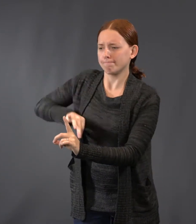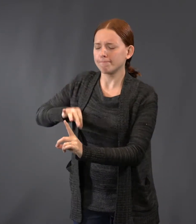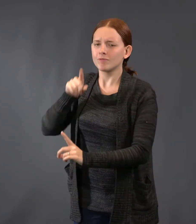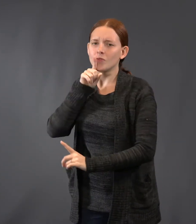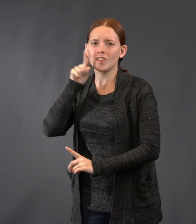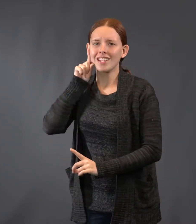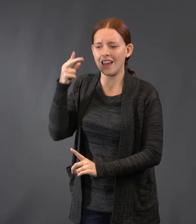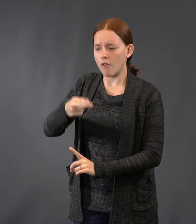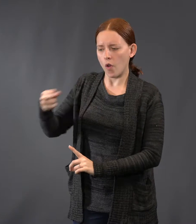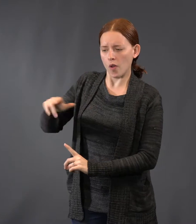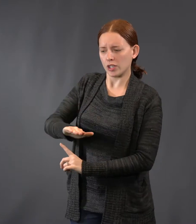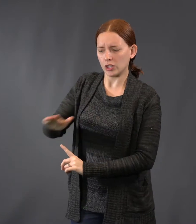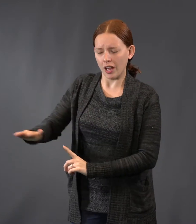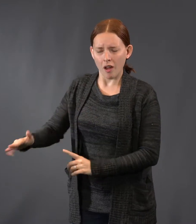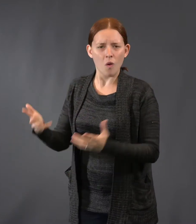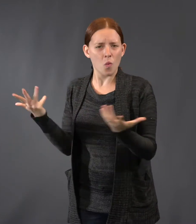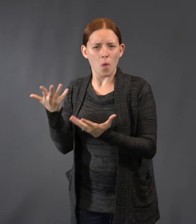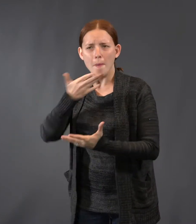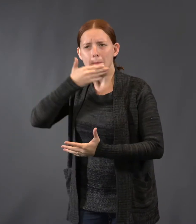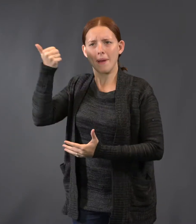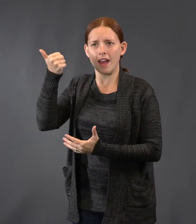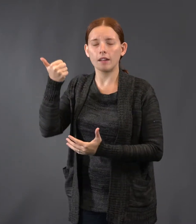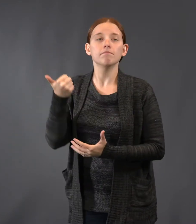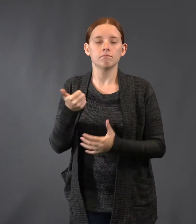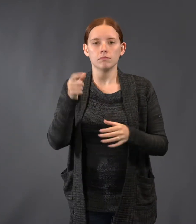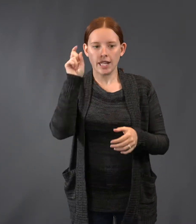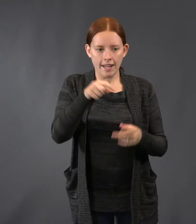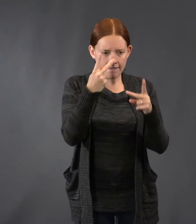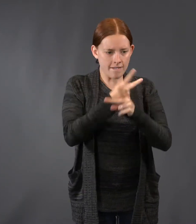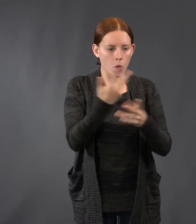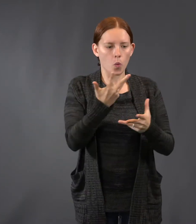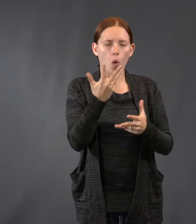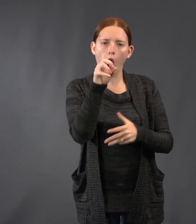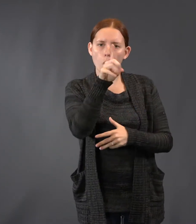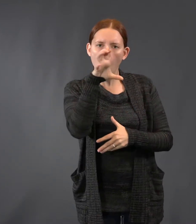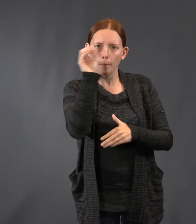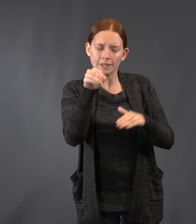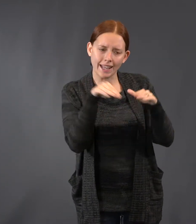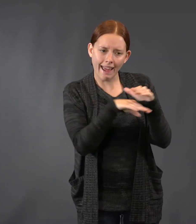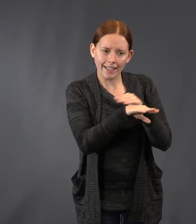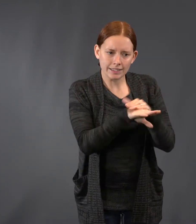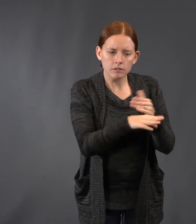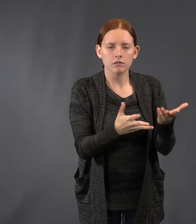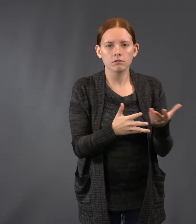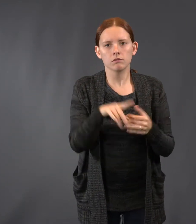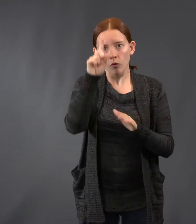or hard-of-hearing child, you need to decide if they have 100% access.